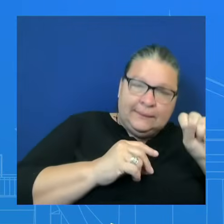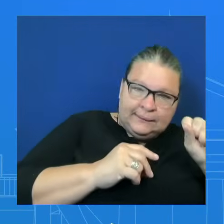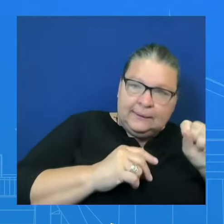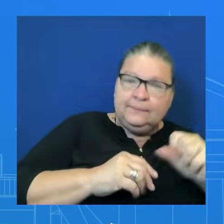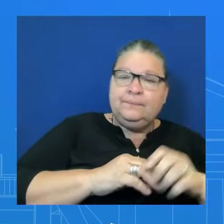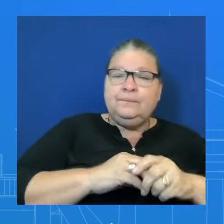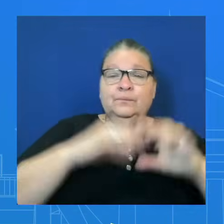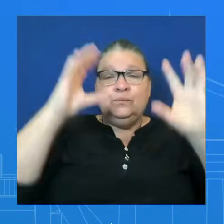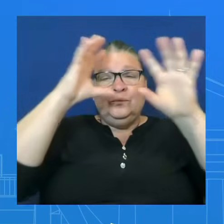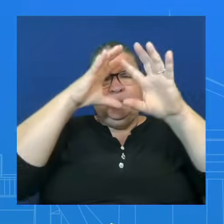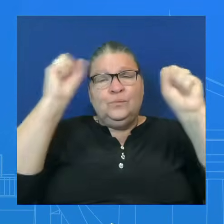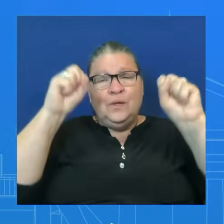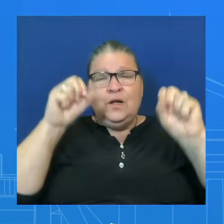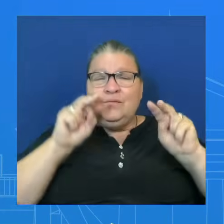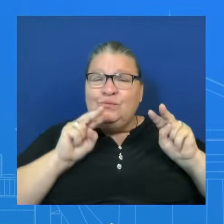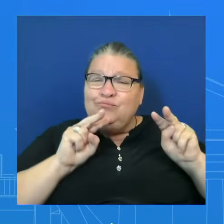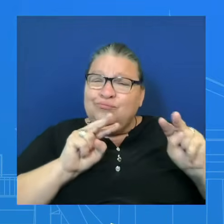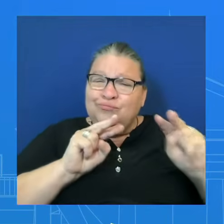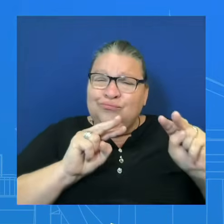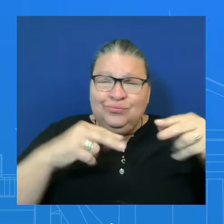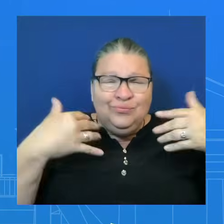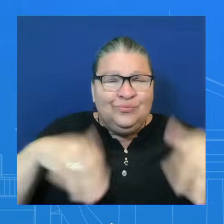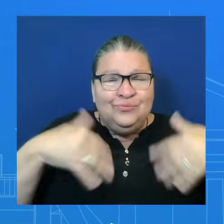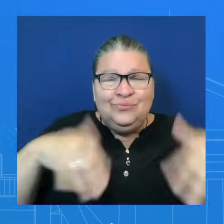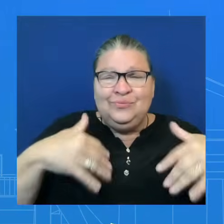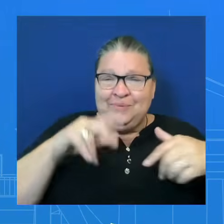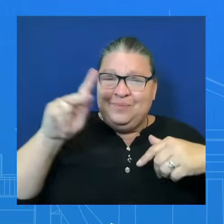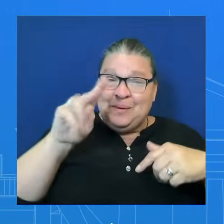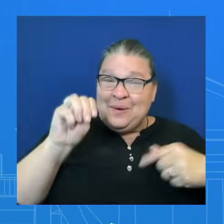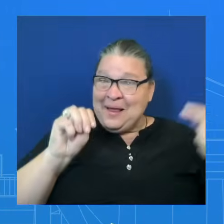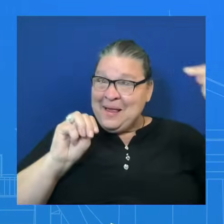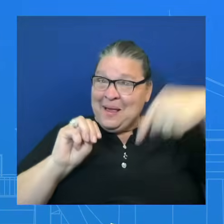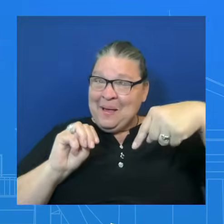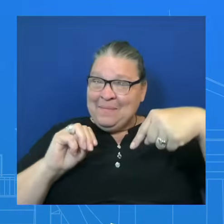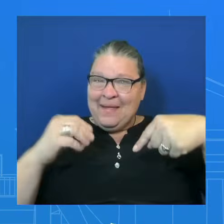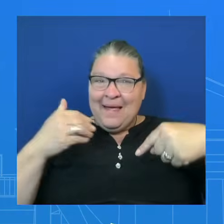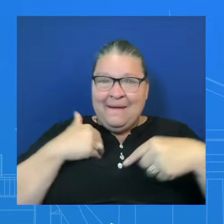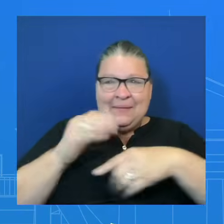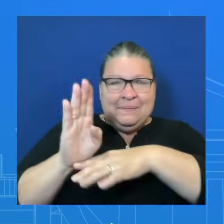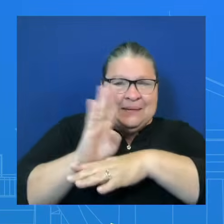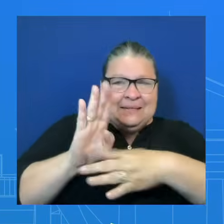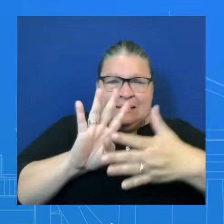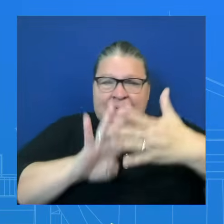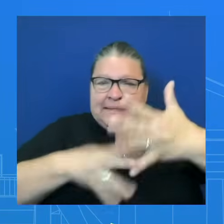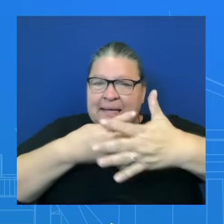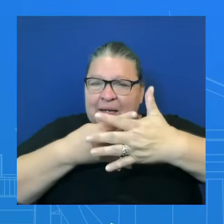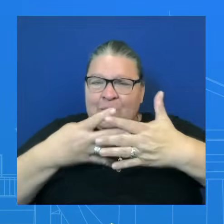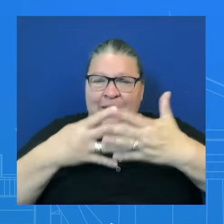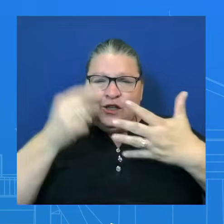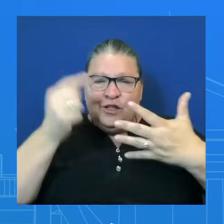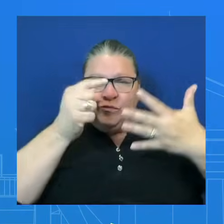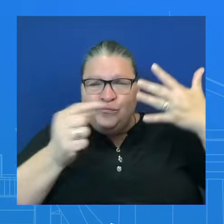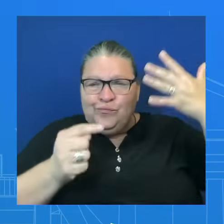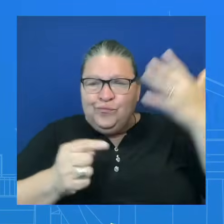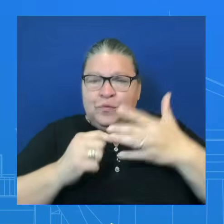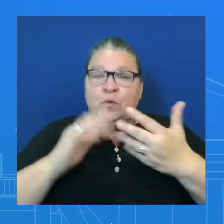and there's a pretty fully agenda. Obviously, they're going to review our efforts as NATO Allies and close partners to strengthen transatlantic security,